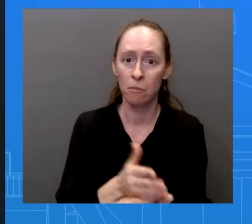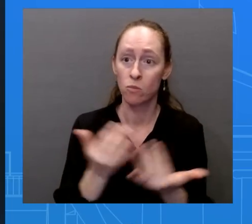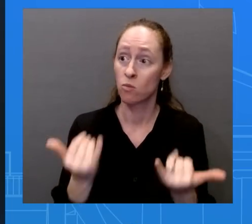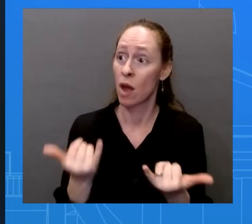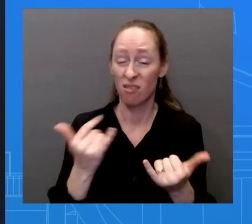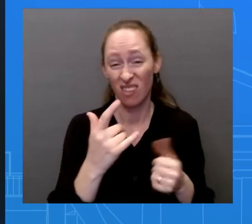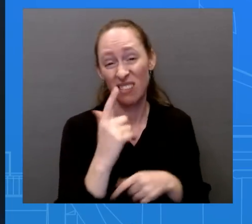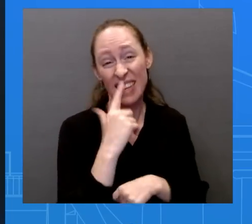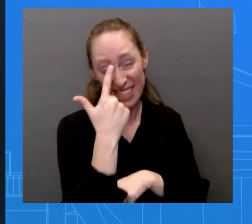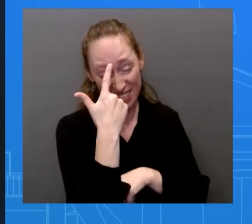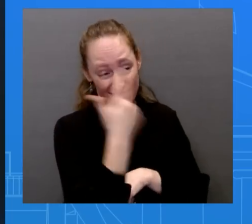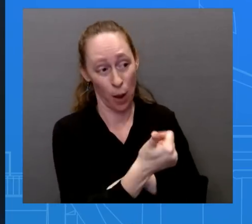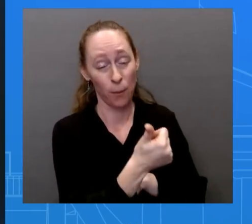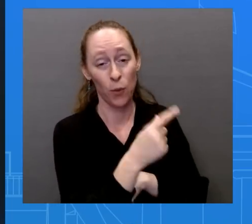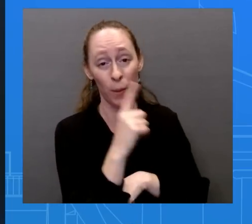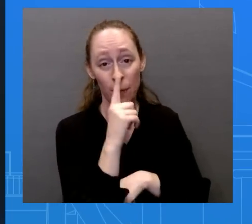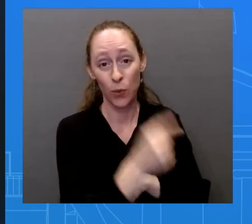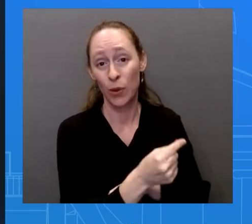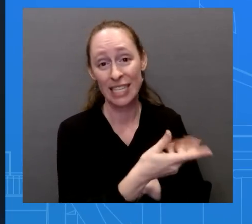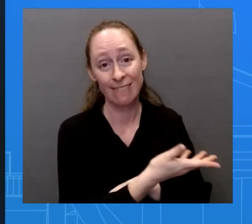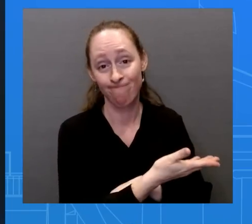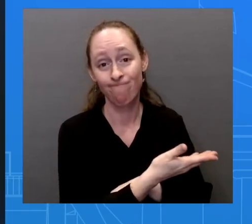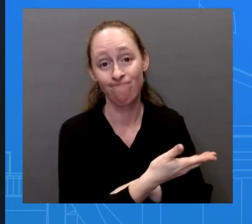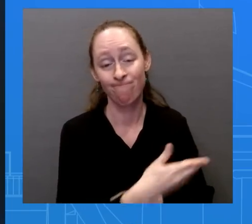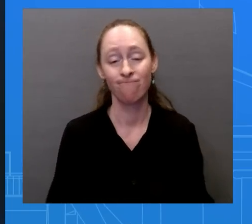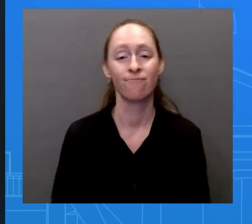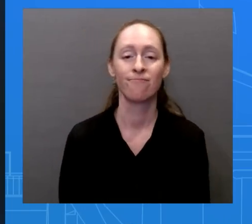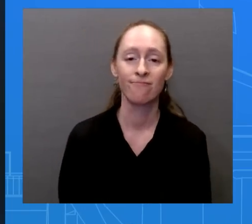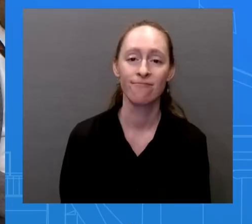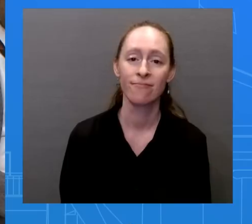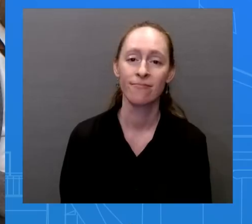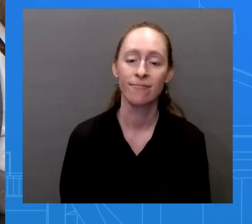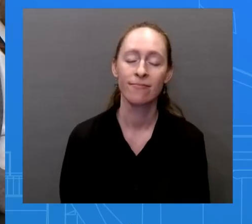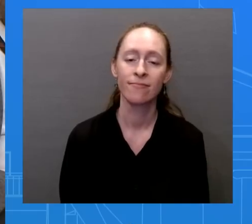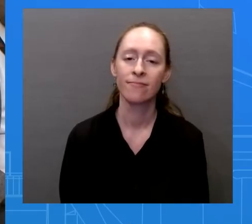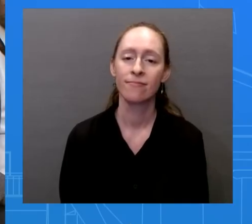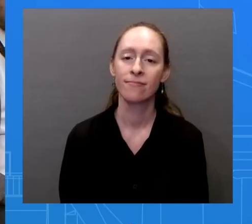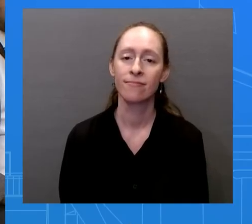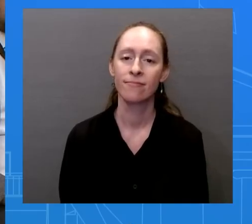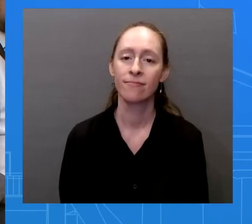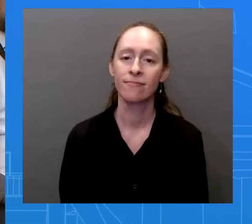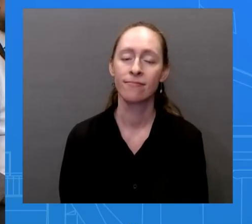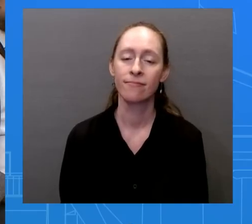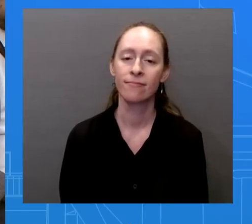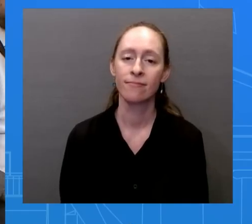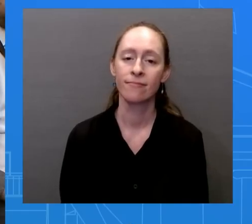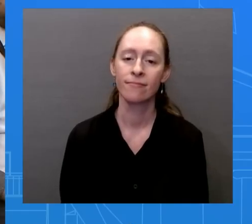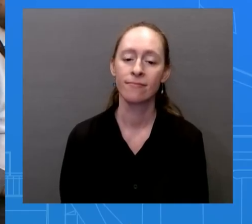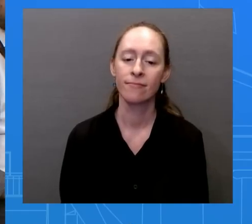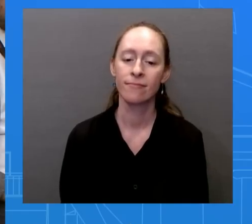The Press: You mentioned "weeks and months" for this Saudi review. Does the President feel under any particular time pressure to act swiftly?